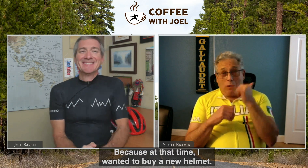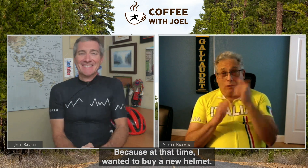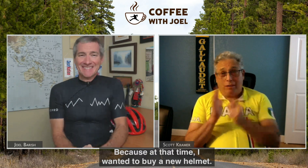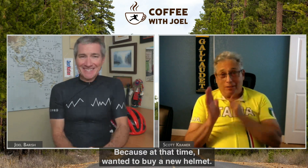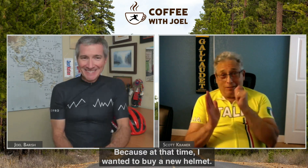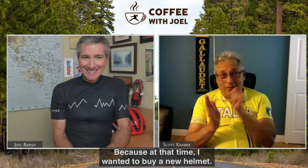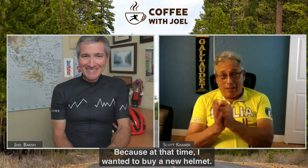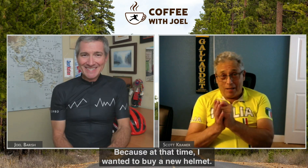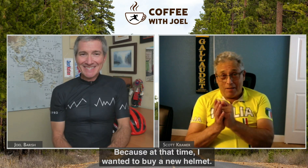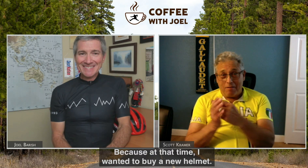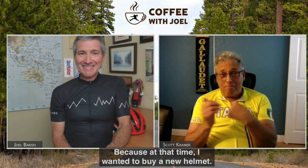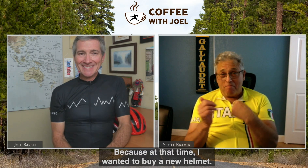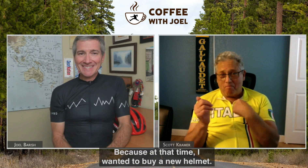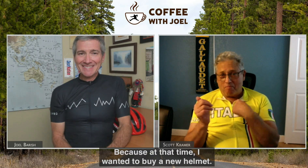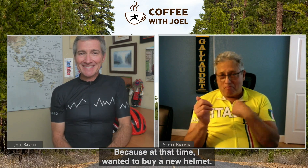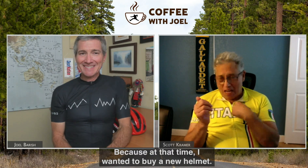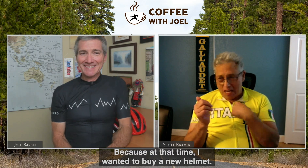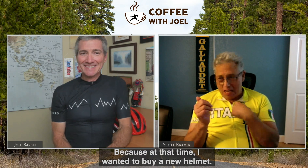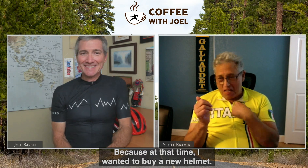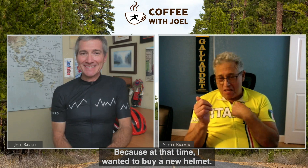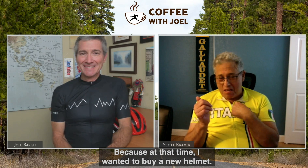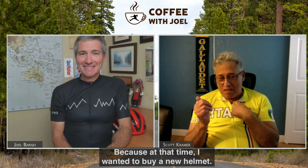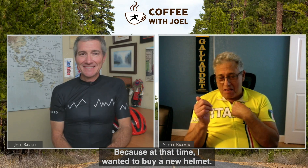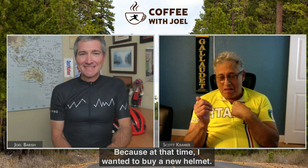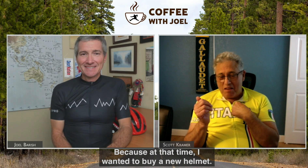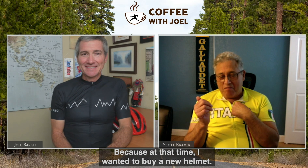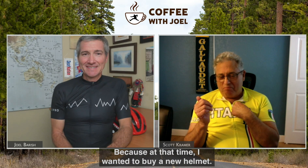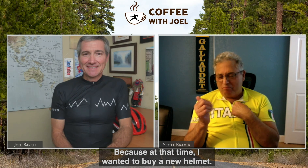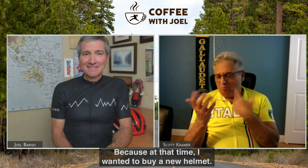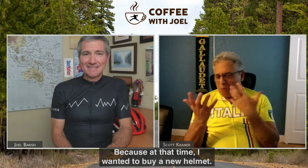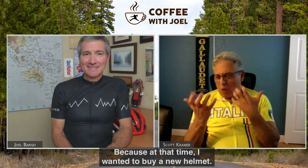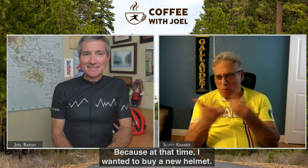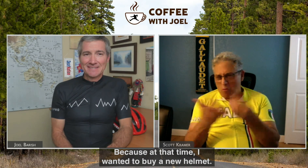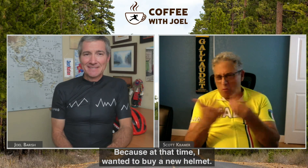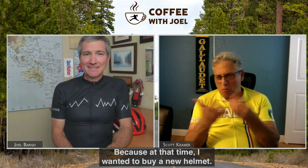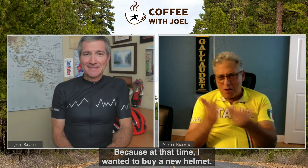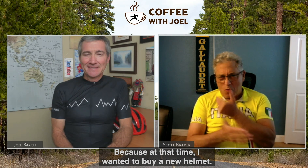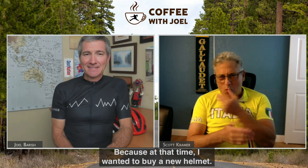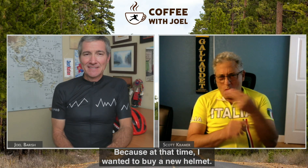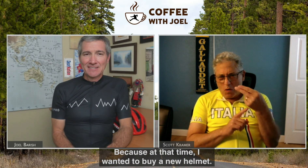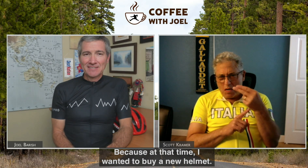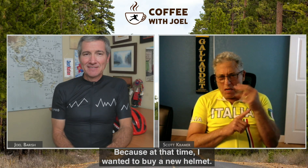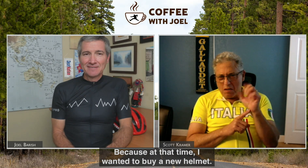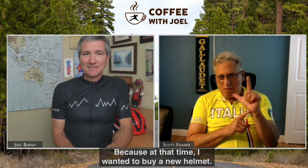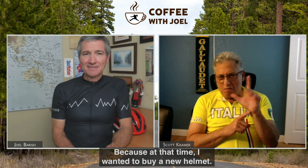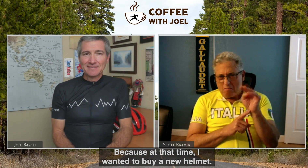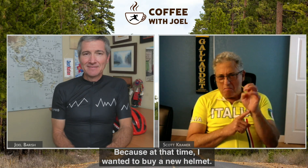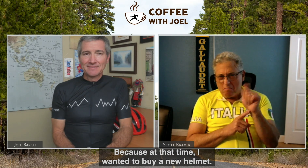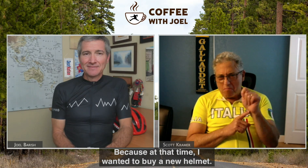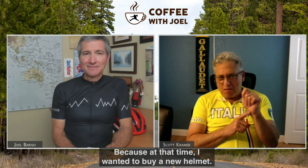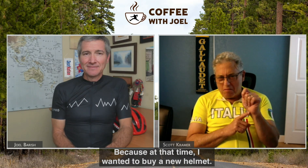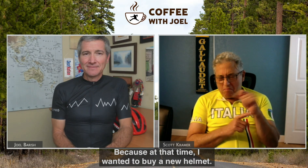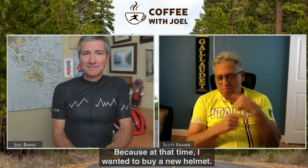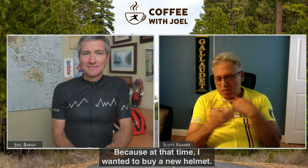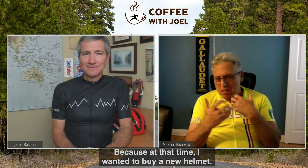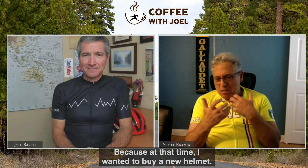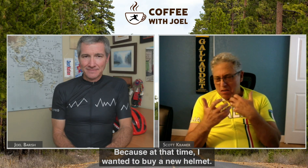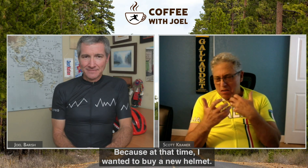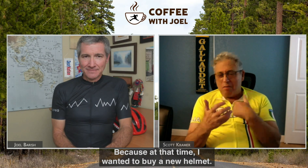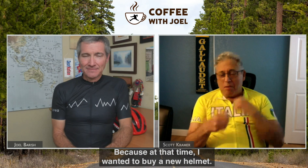Because at that time, I wanted to buy a new helmet.